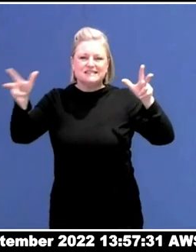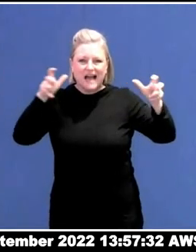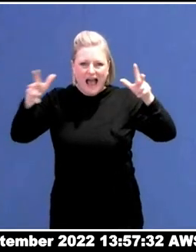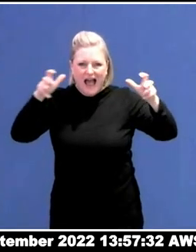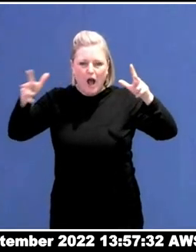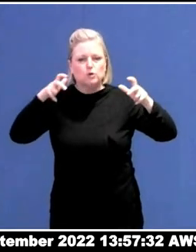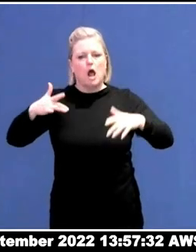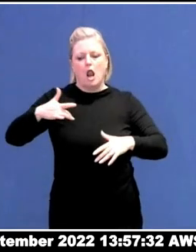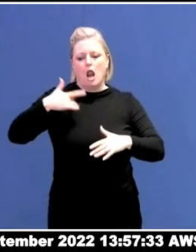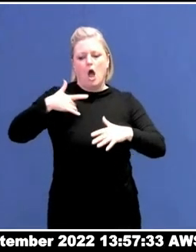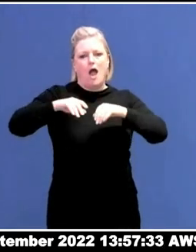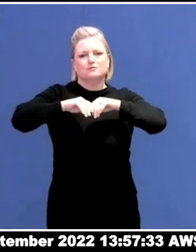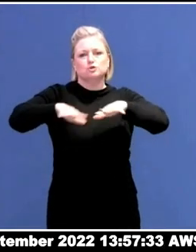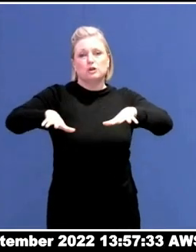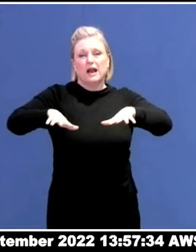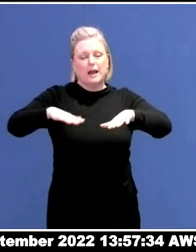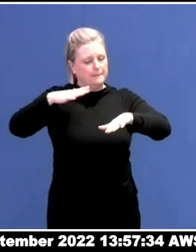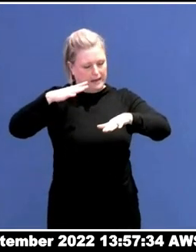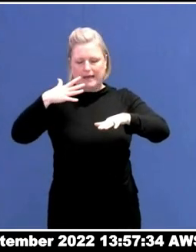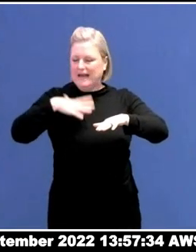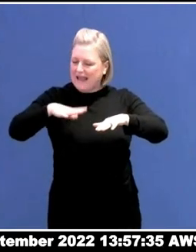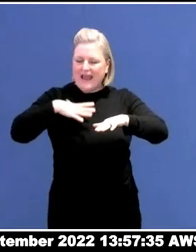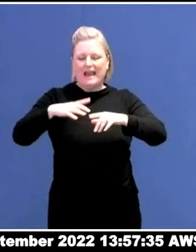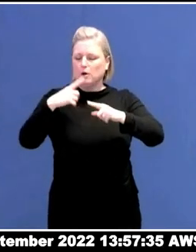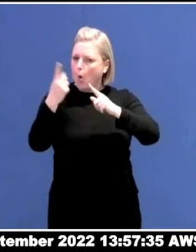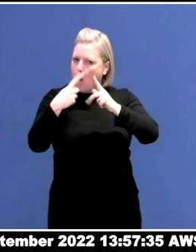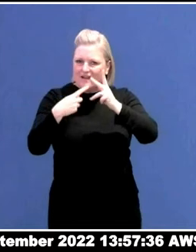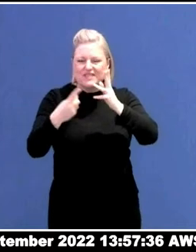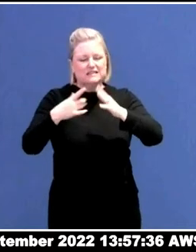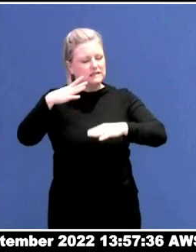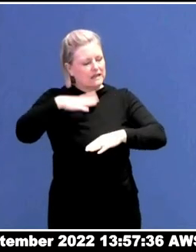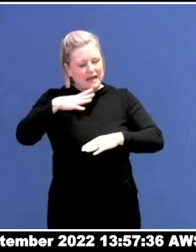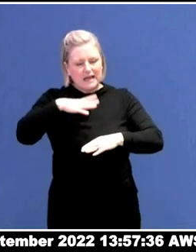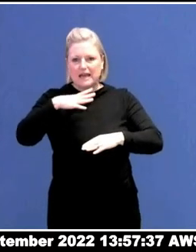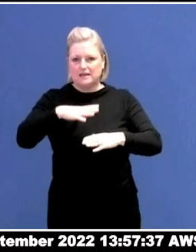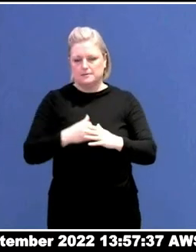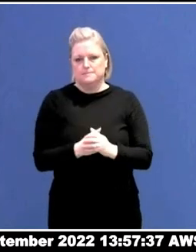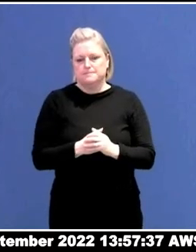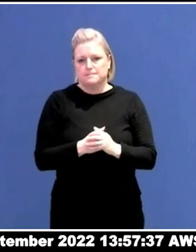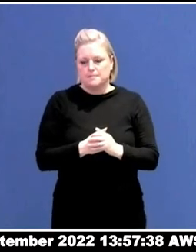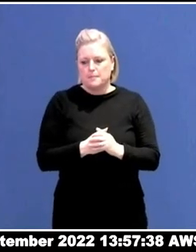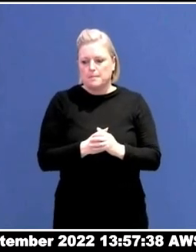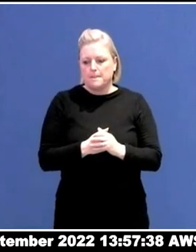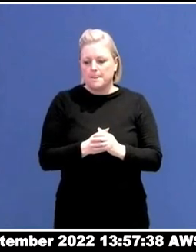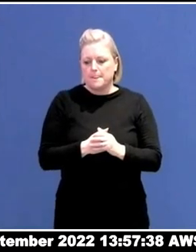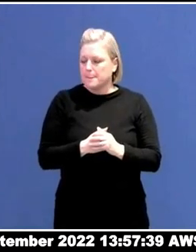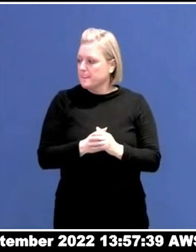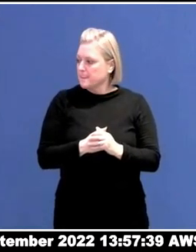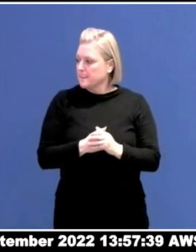streaming into the Inspector's offices, and the video footage - you can laugh - you can